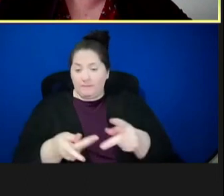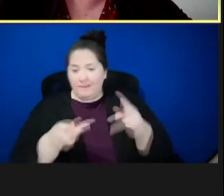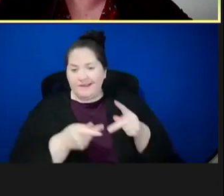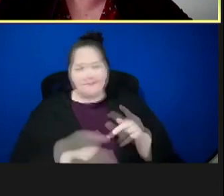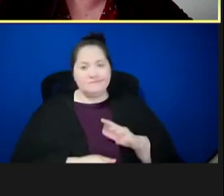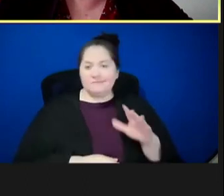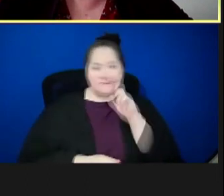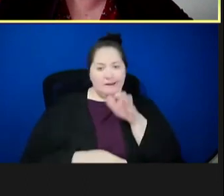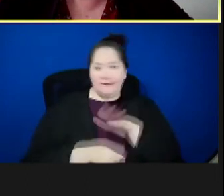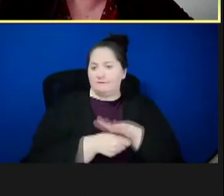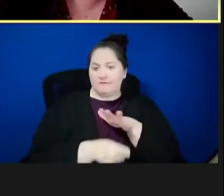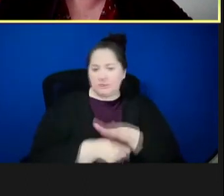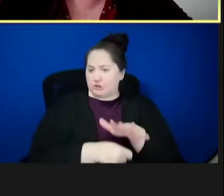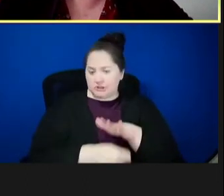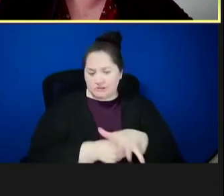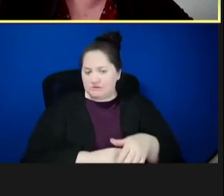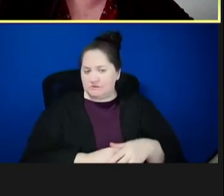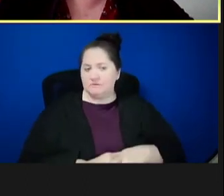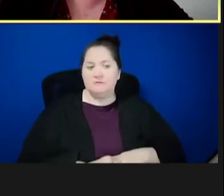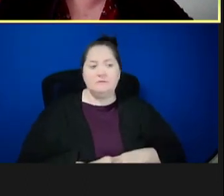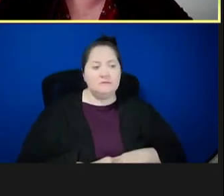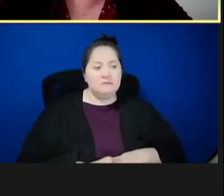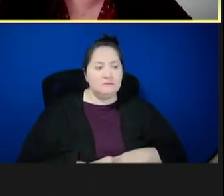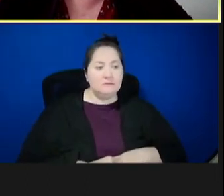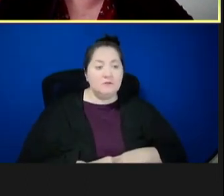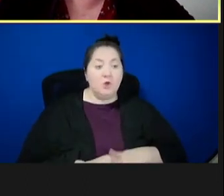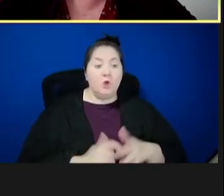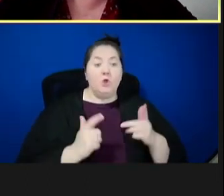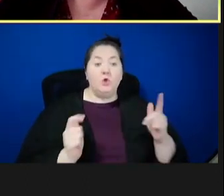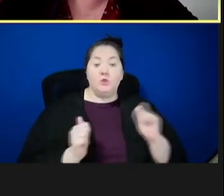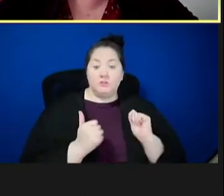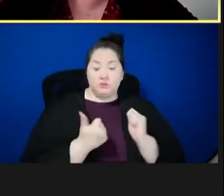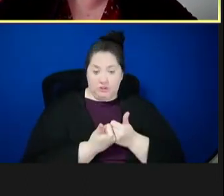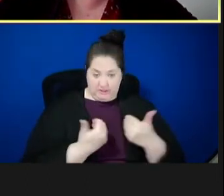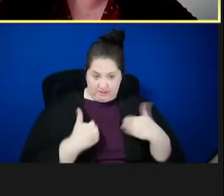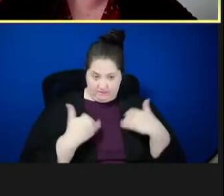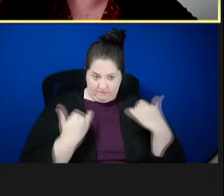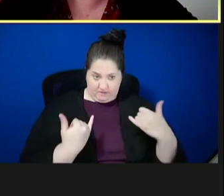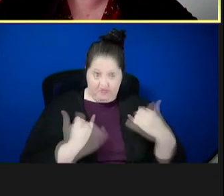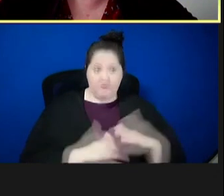sufficient. The other huge challenge that we have right now is that with commercialization,